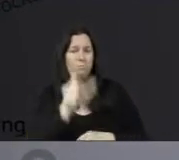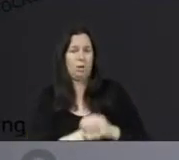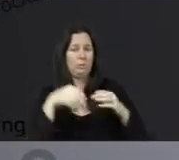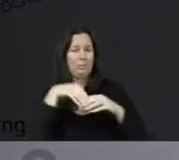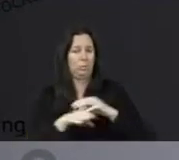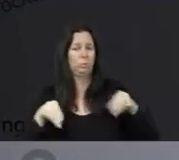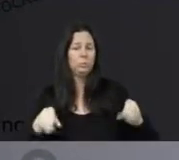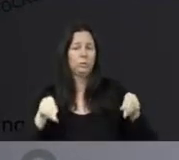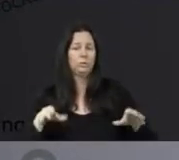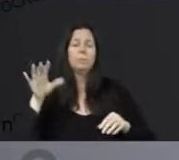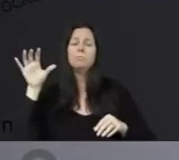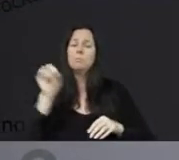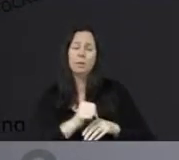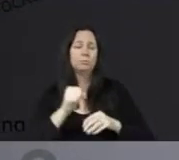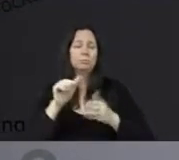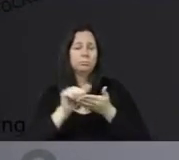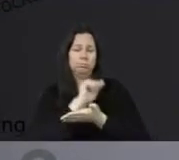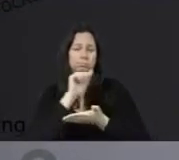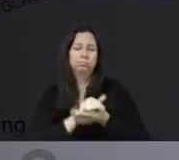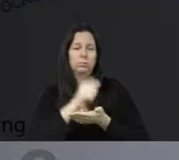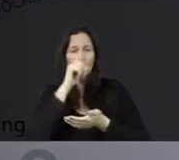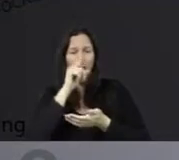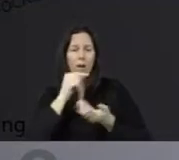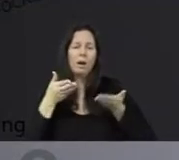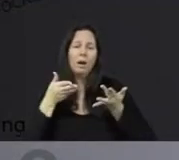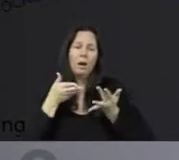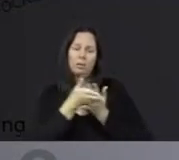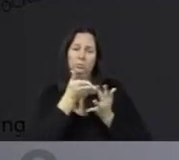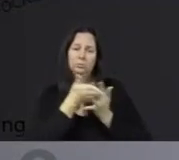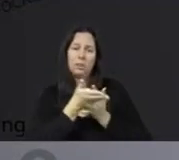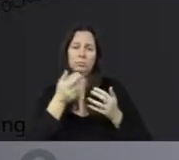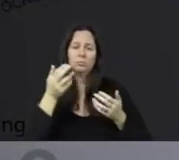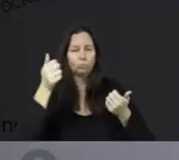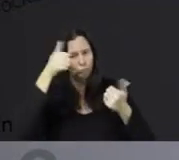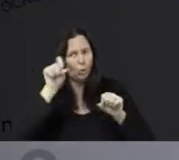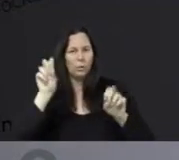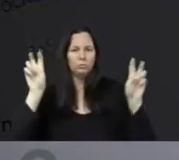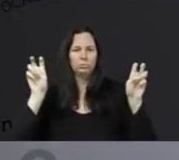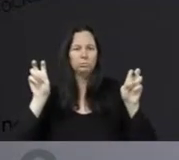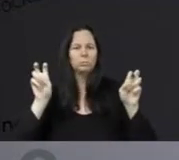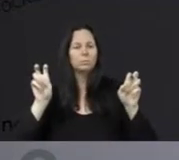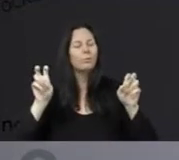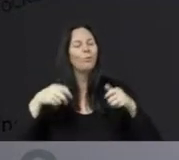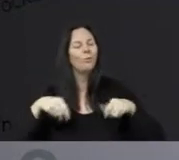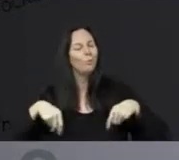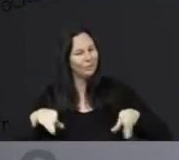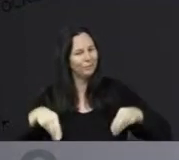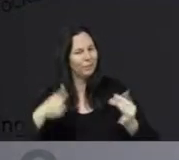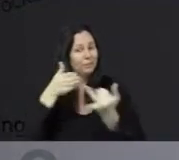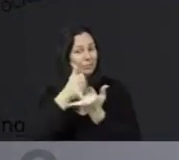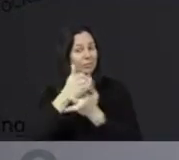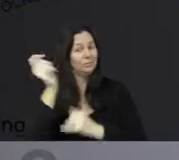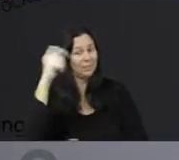you must be able to properly access what is known as a wheelchair-accessible taxi.